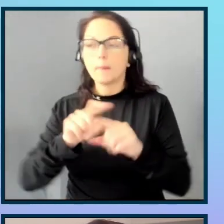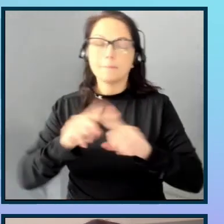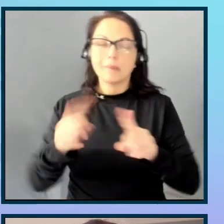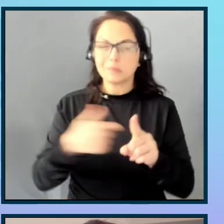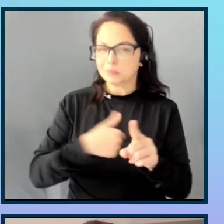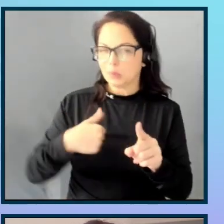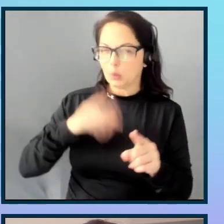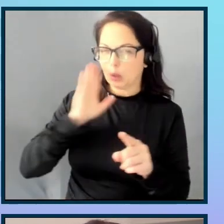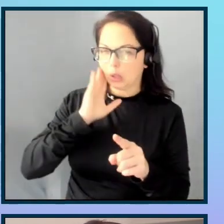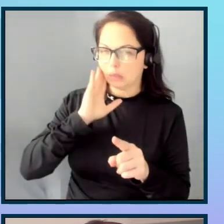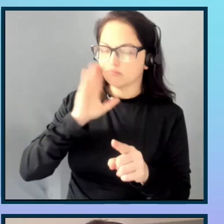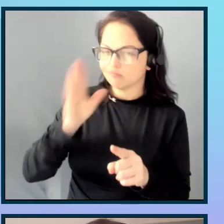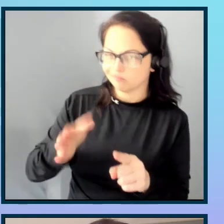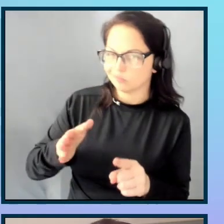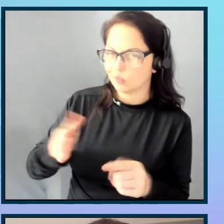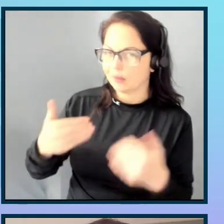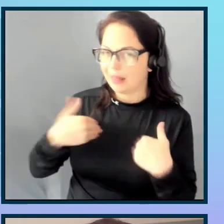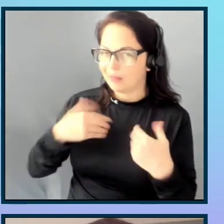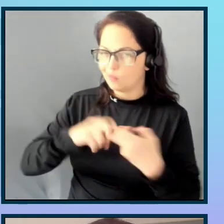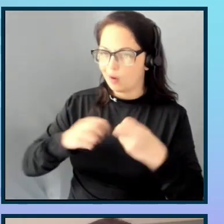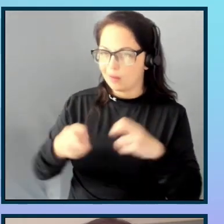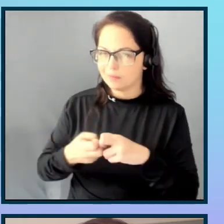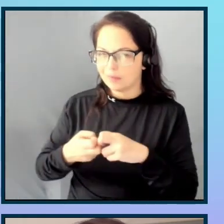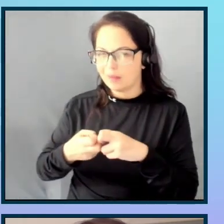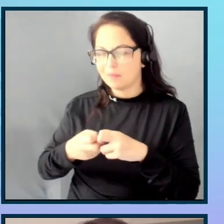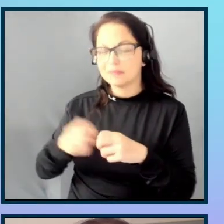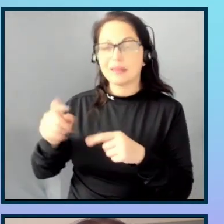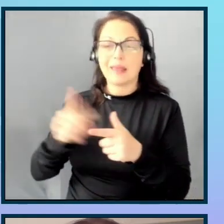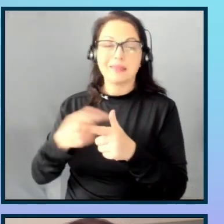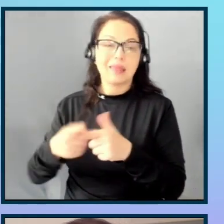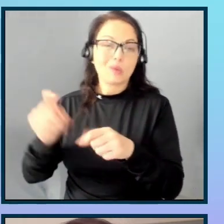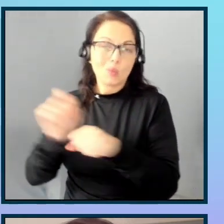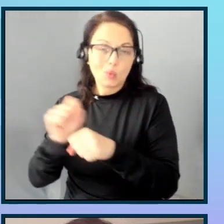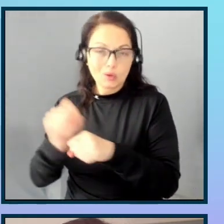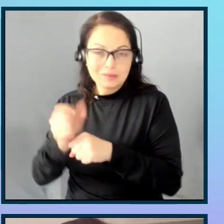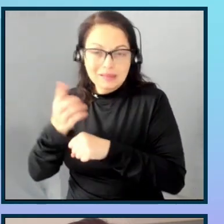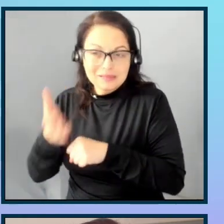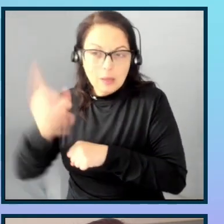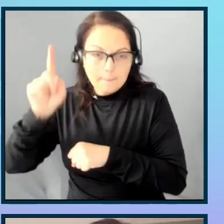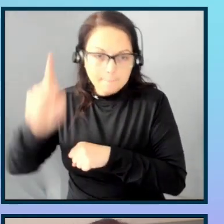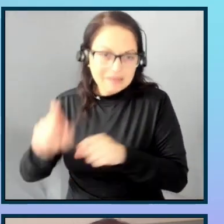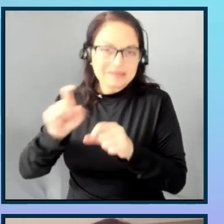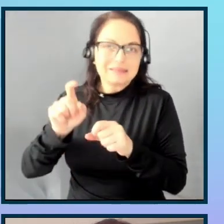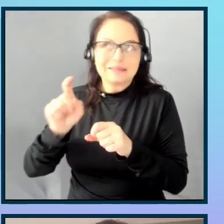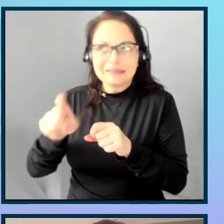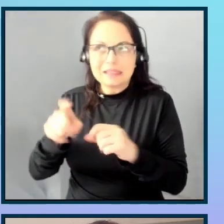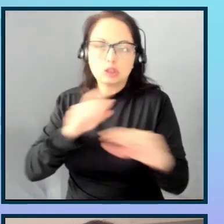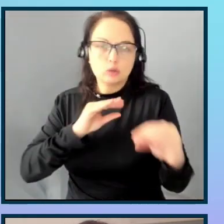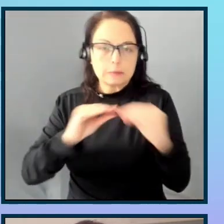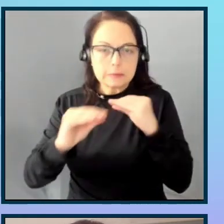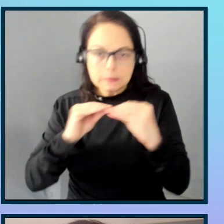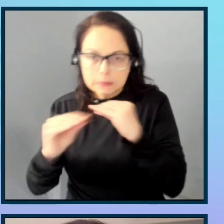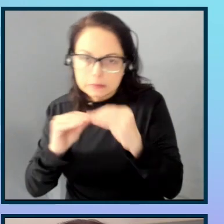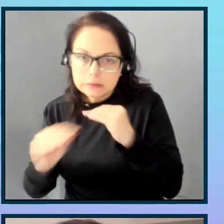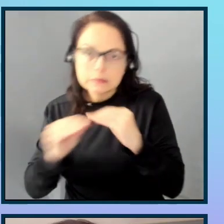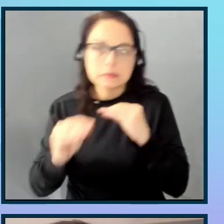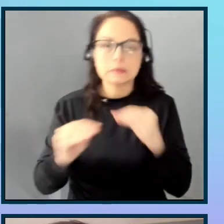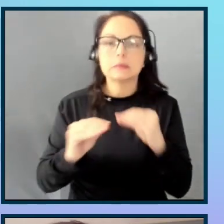That's this work we think is largely there, but needs a lot of public scrutiny. And then there's the mature status level,